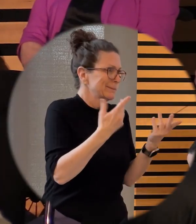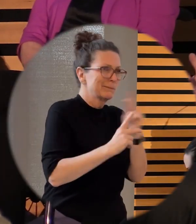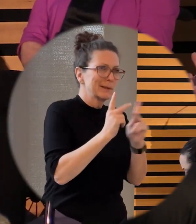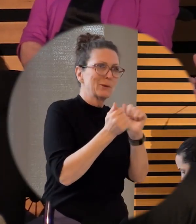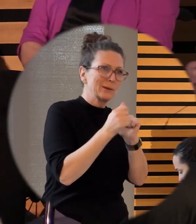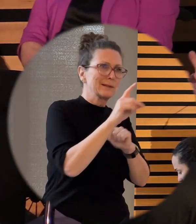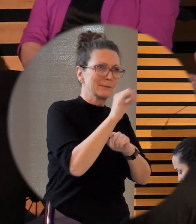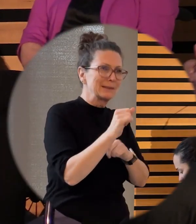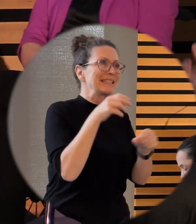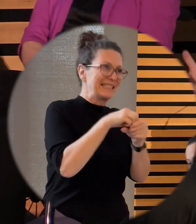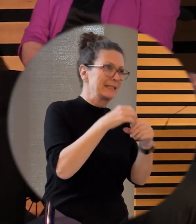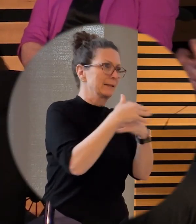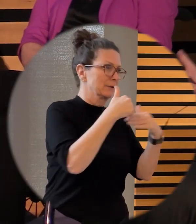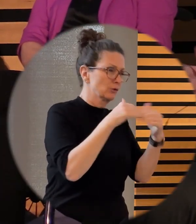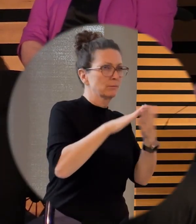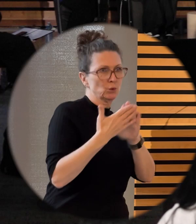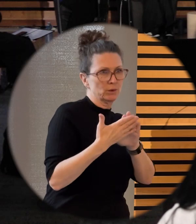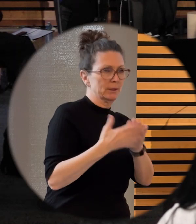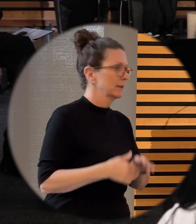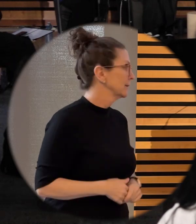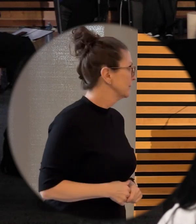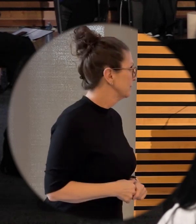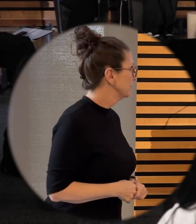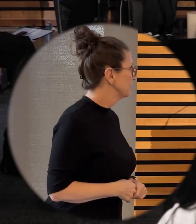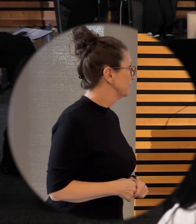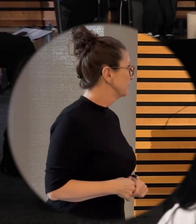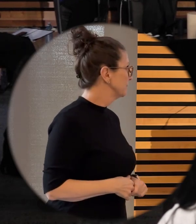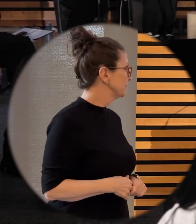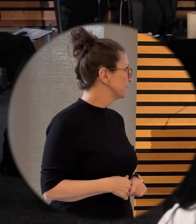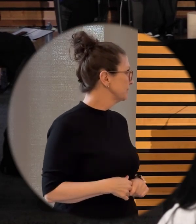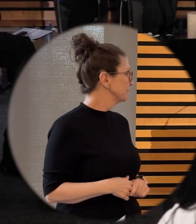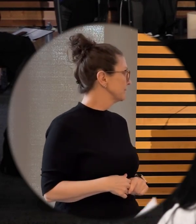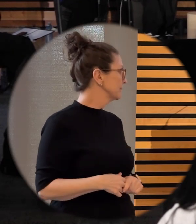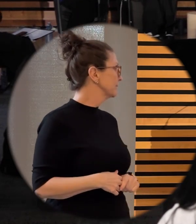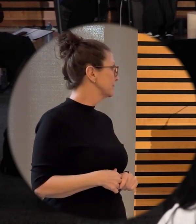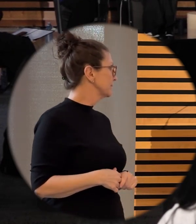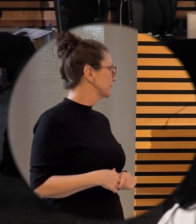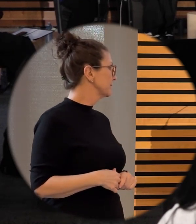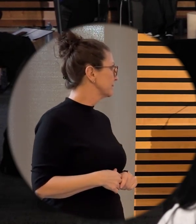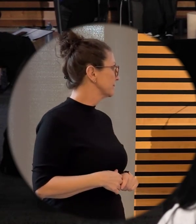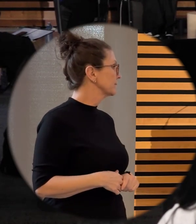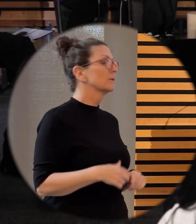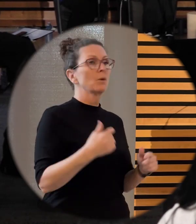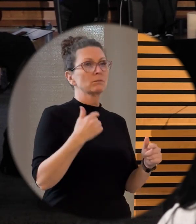about the dynamics of people with disability in indigenous community. Thanks Duncan. So as I noted